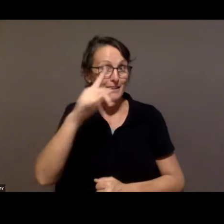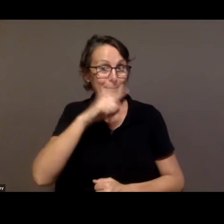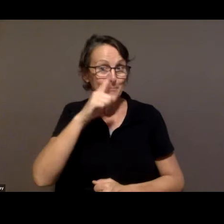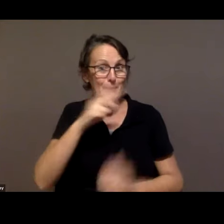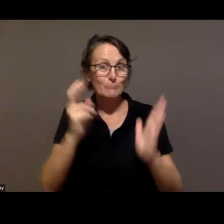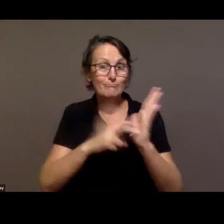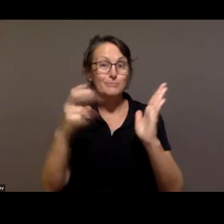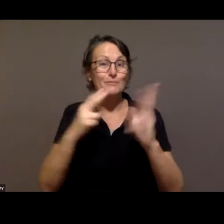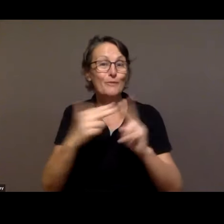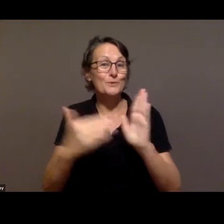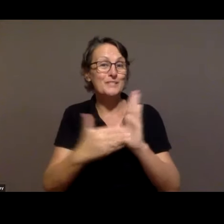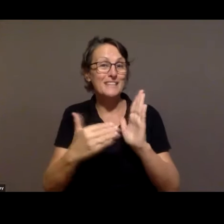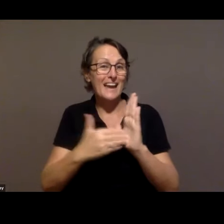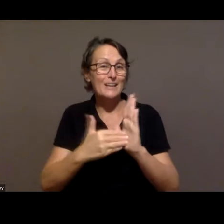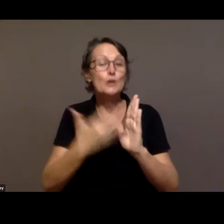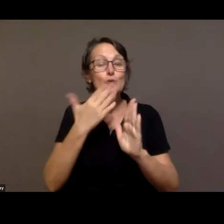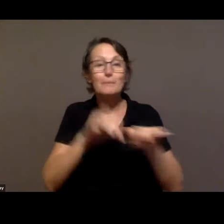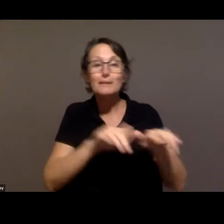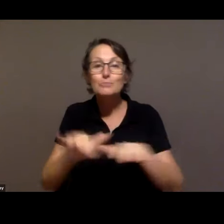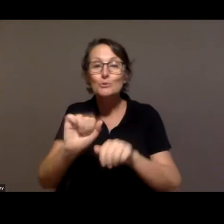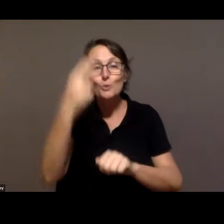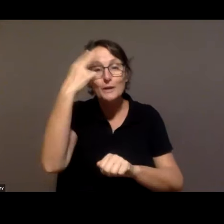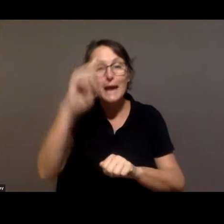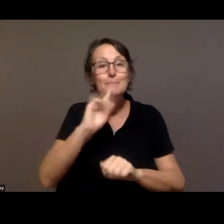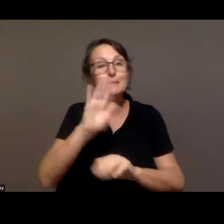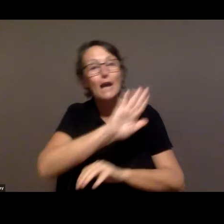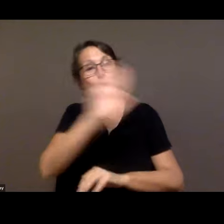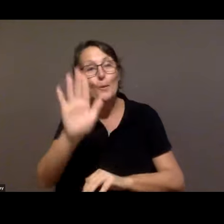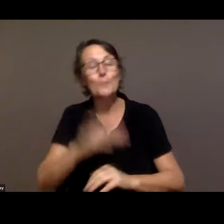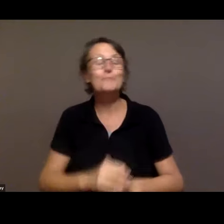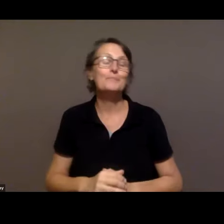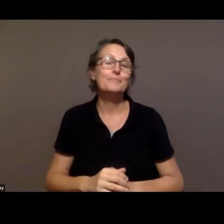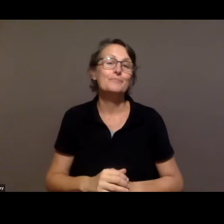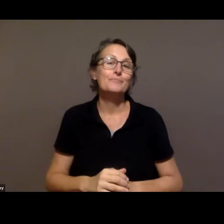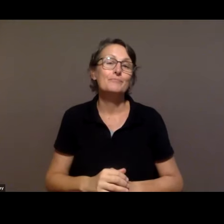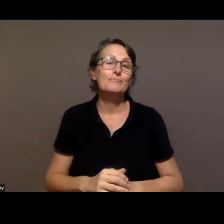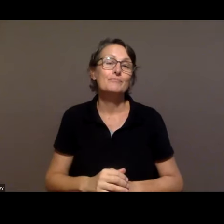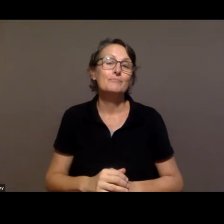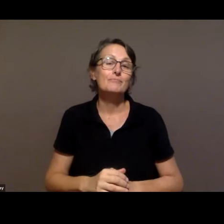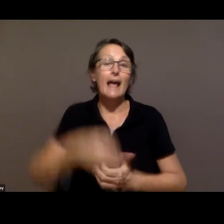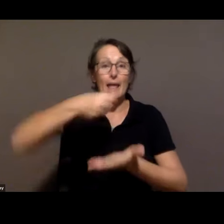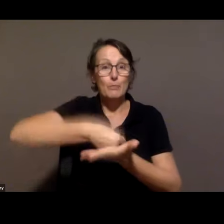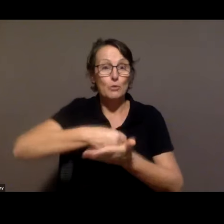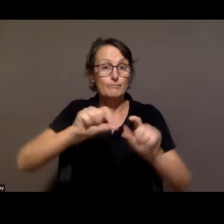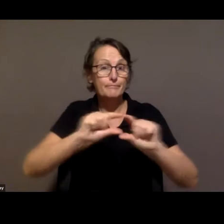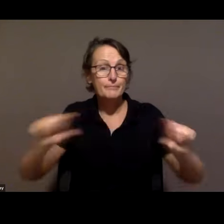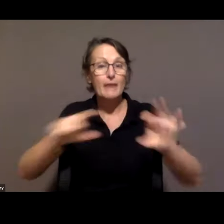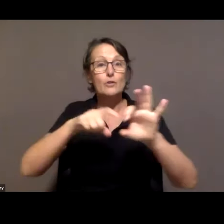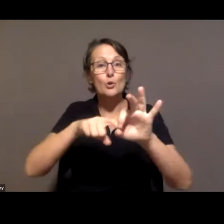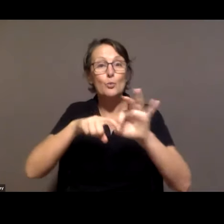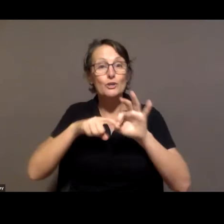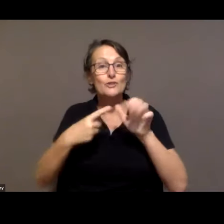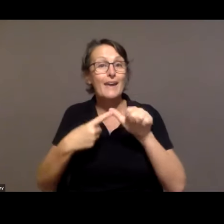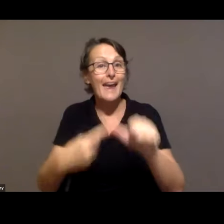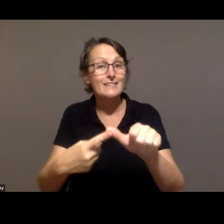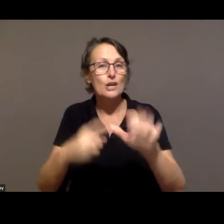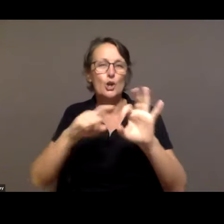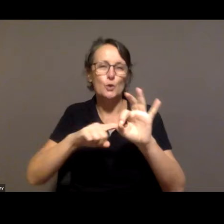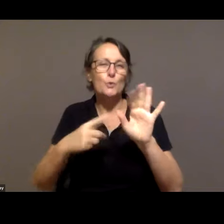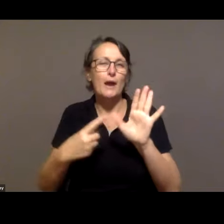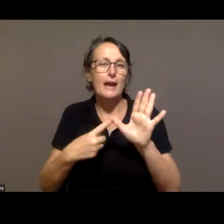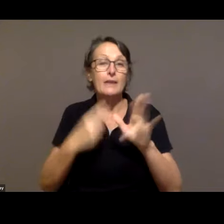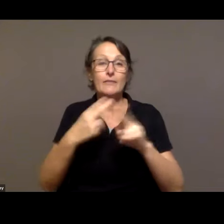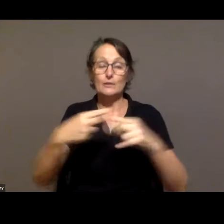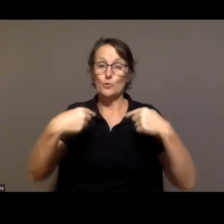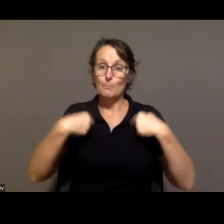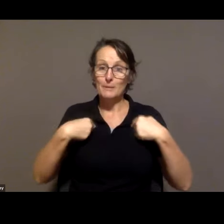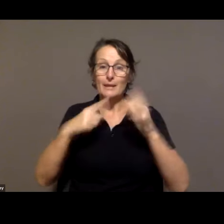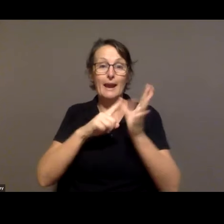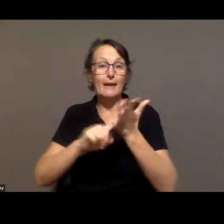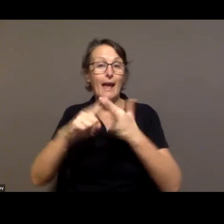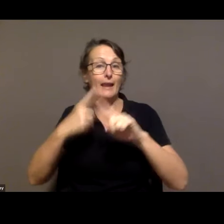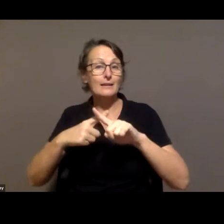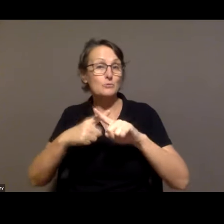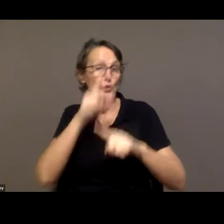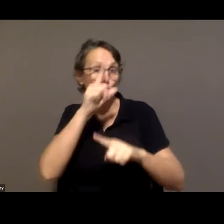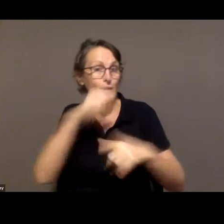let us know you're here. Then there is a Q & A icon on the bottom of